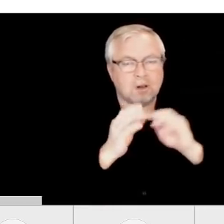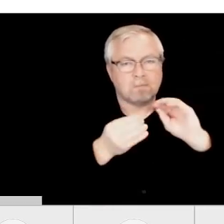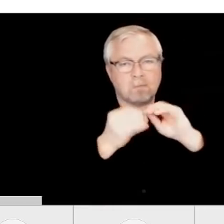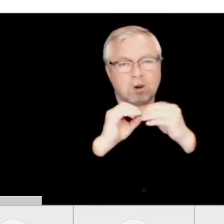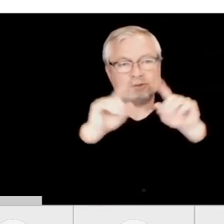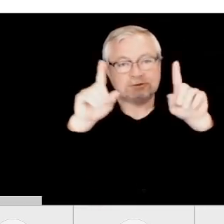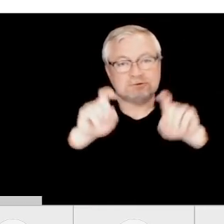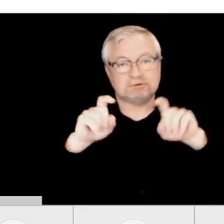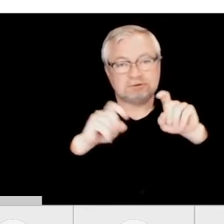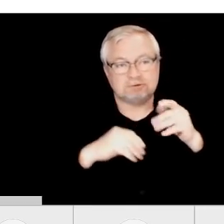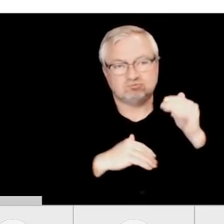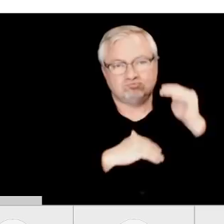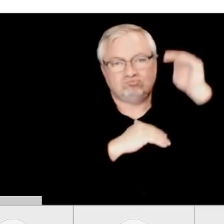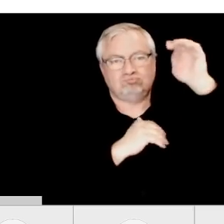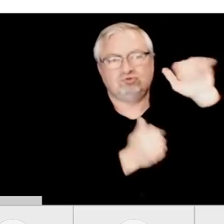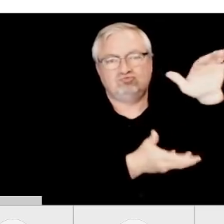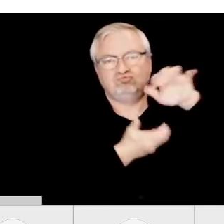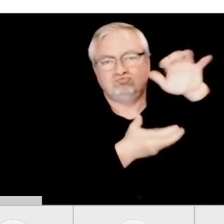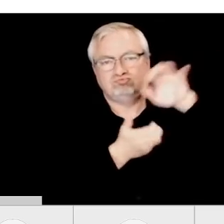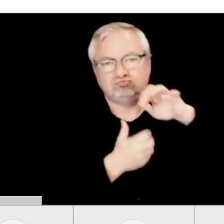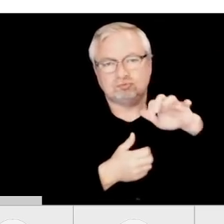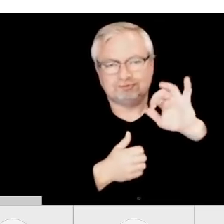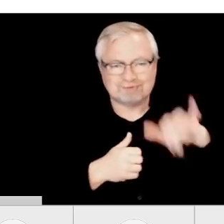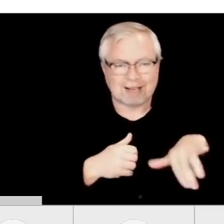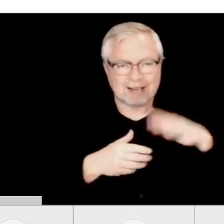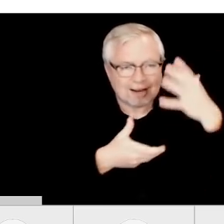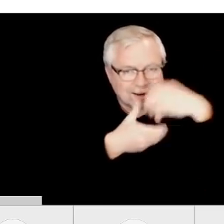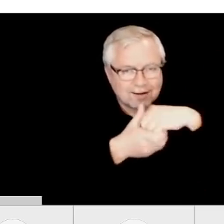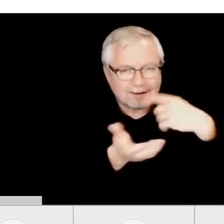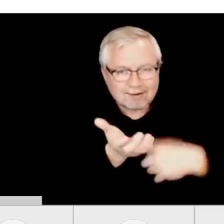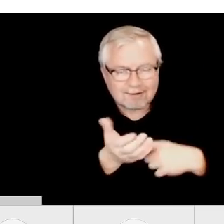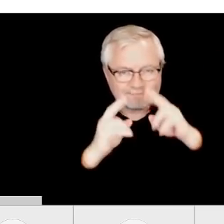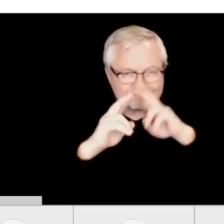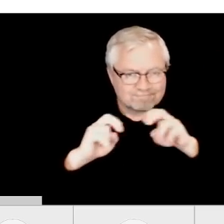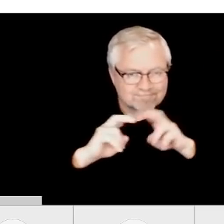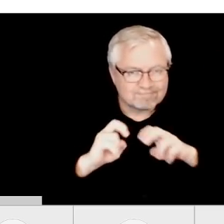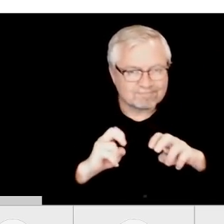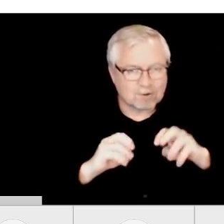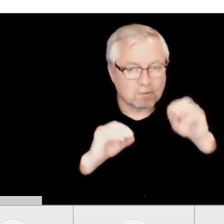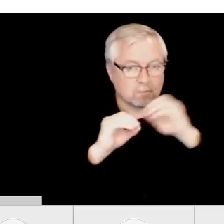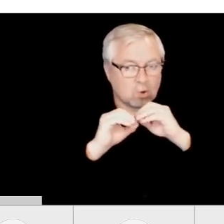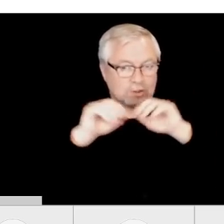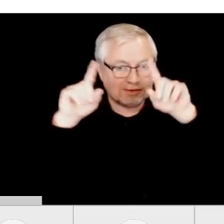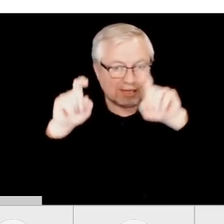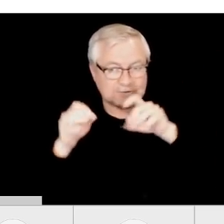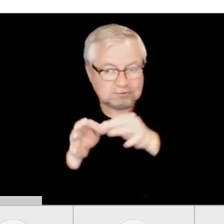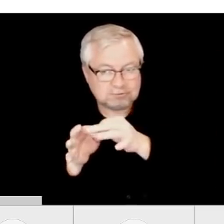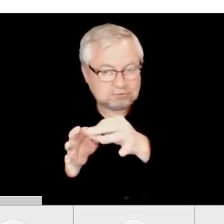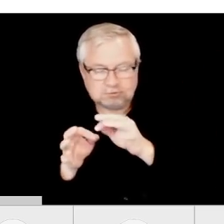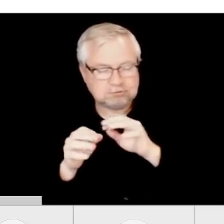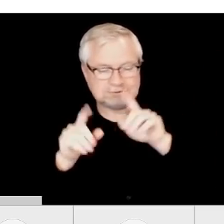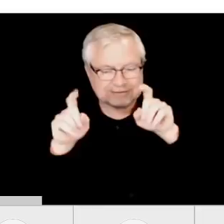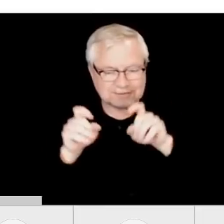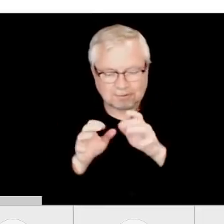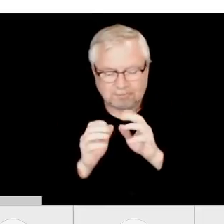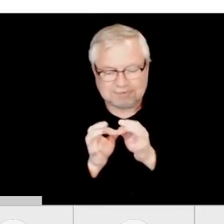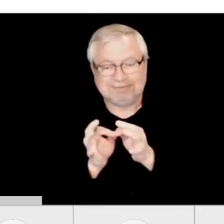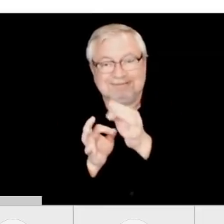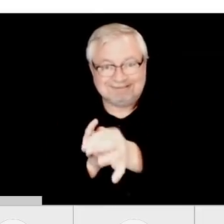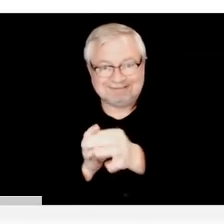of ready for more extensive testing if you had more time.